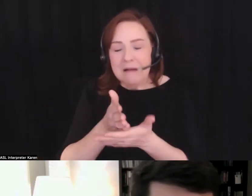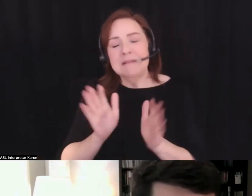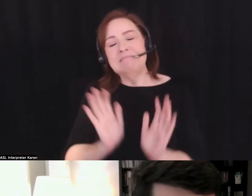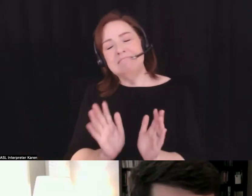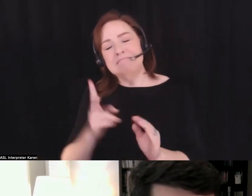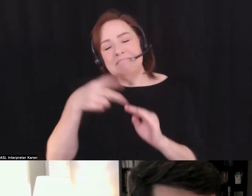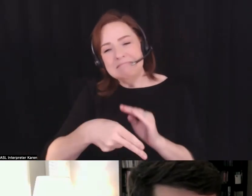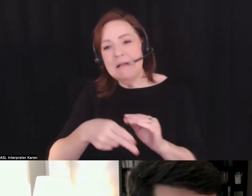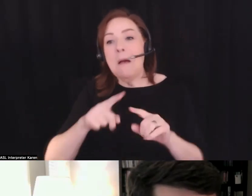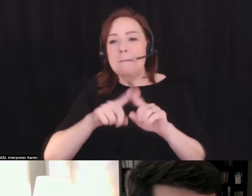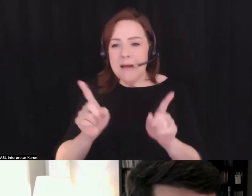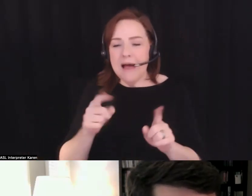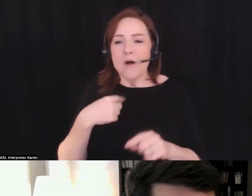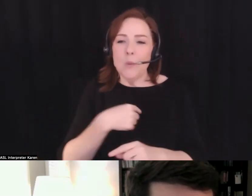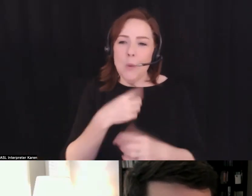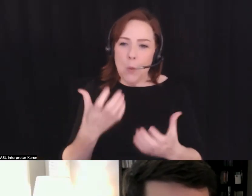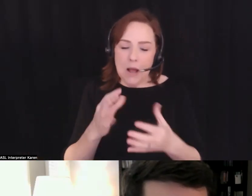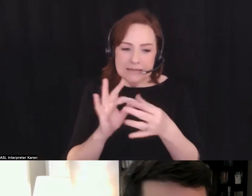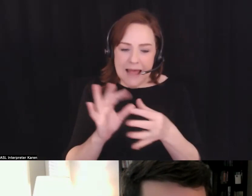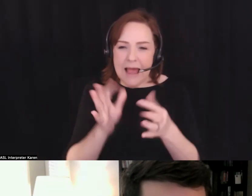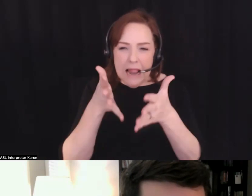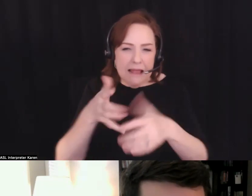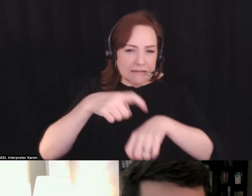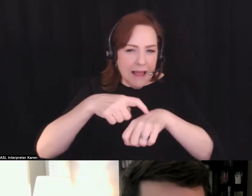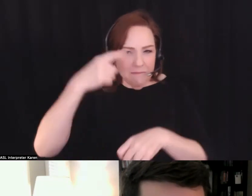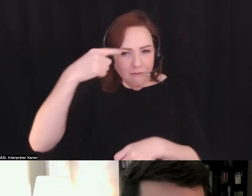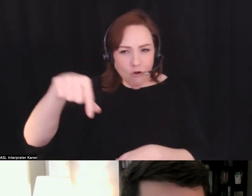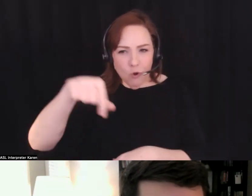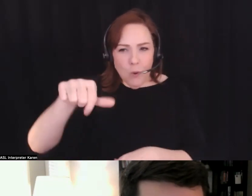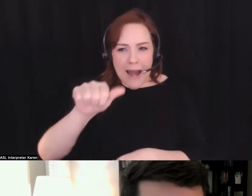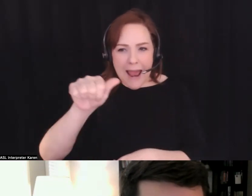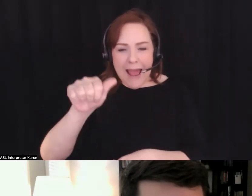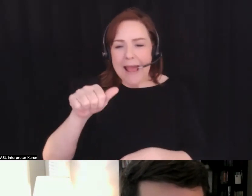to say you know we wanted to leave a little time for Q&A but I think we're pretty much at the end